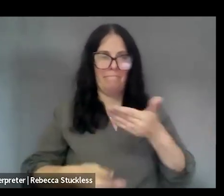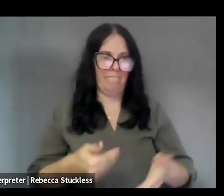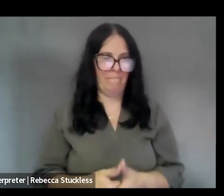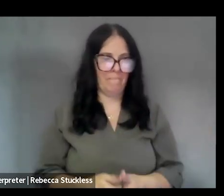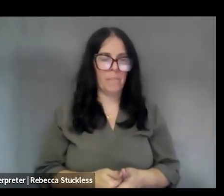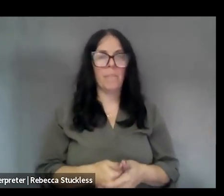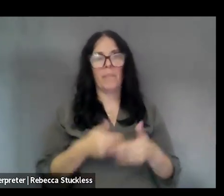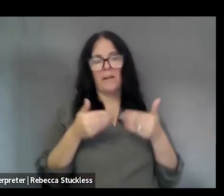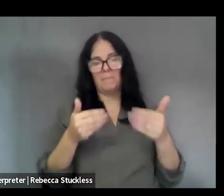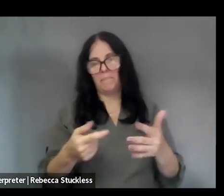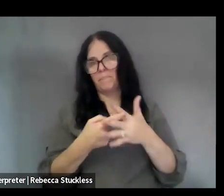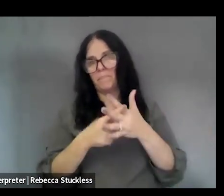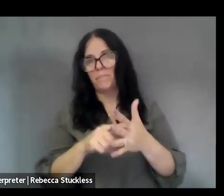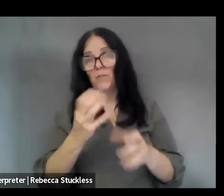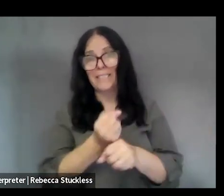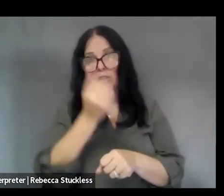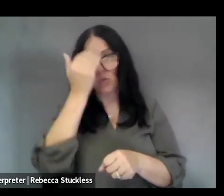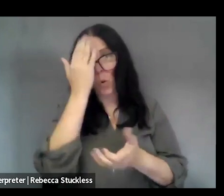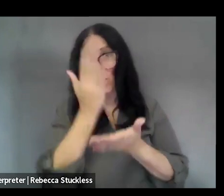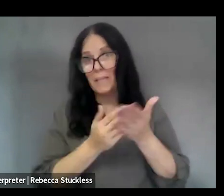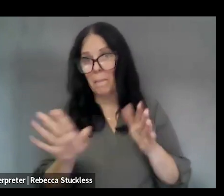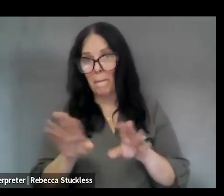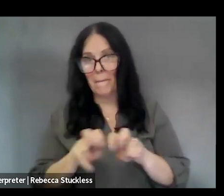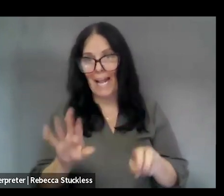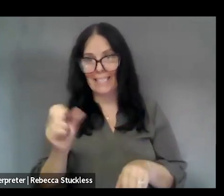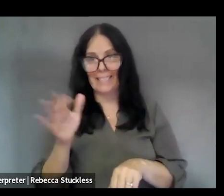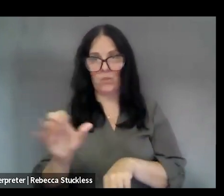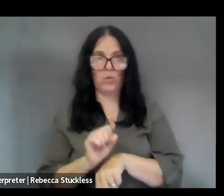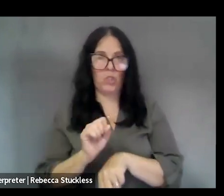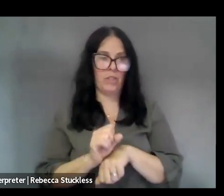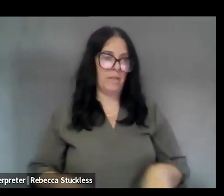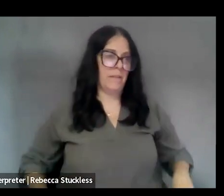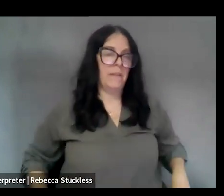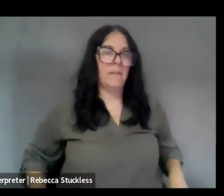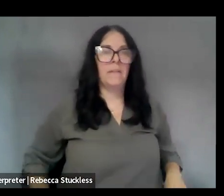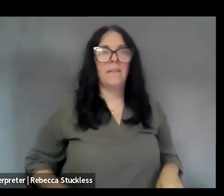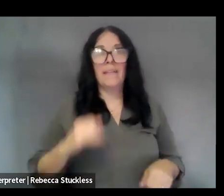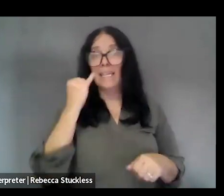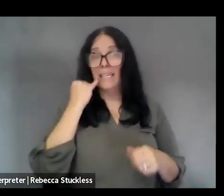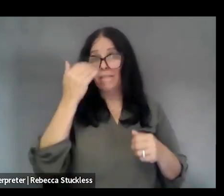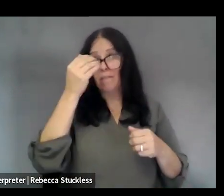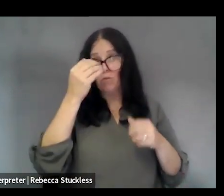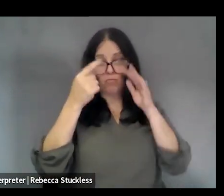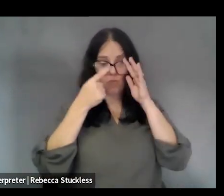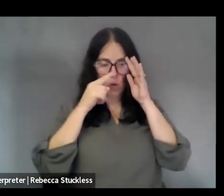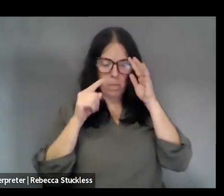let's get to know the work of the panelists. If you don't mind, if you can start up with